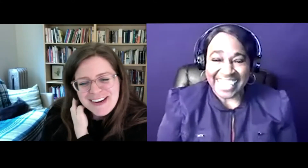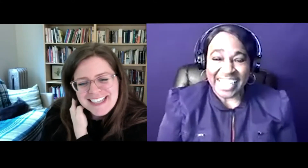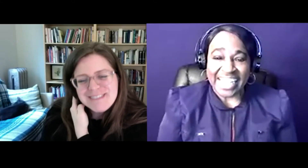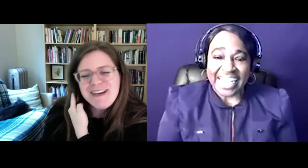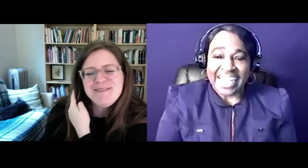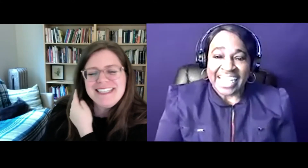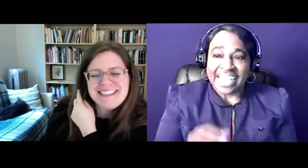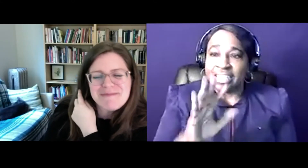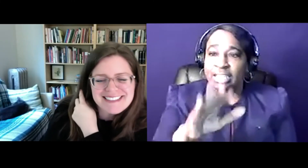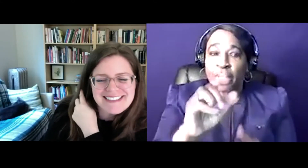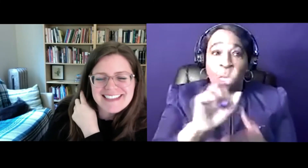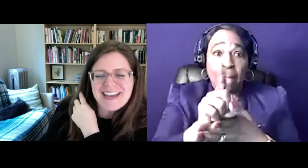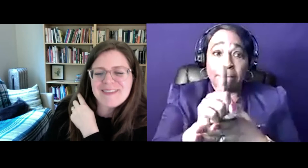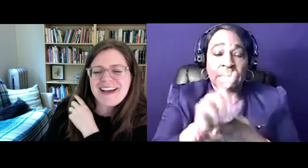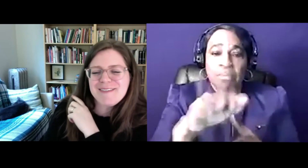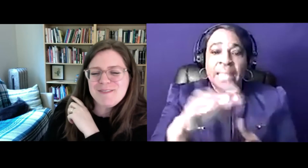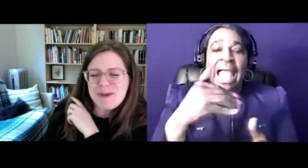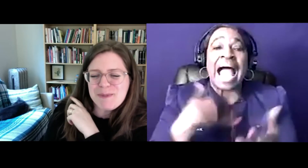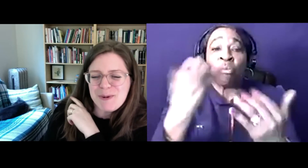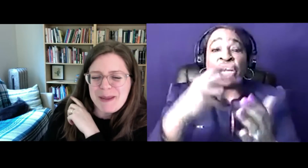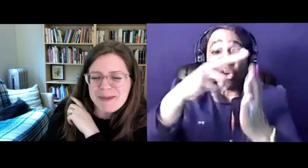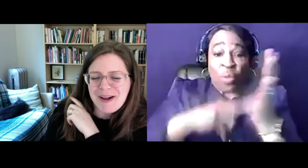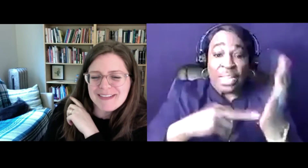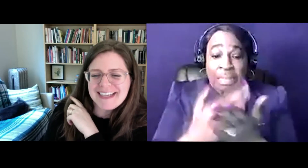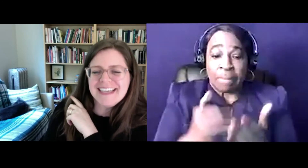Margaret Fink (she/her): This is Margaret. I just want to read some of these things out loud for people who may be calling in.